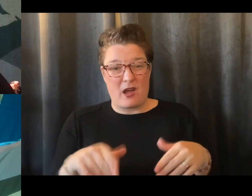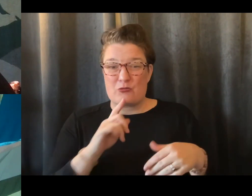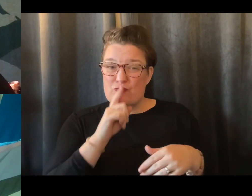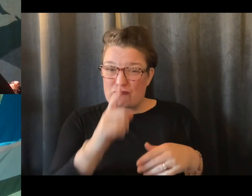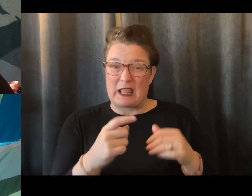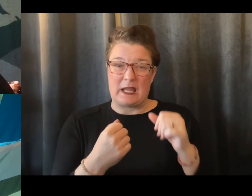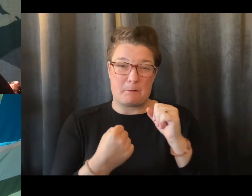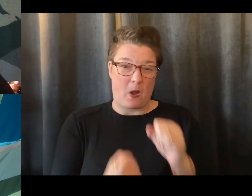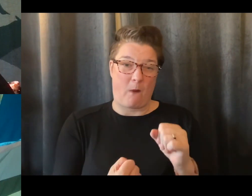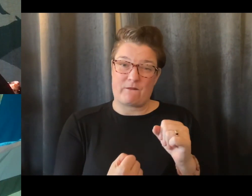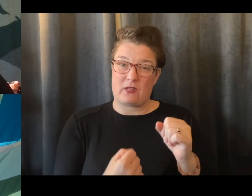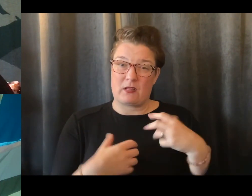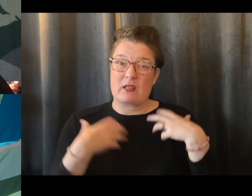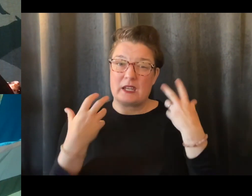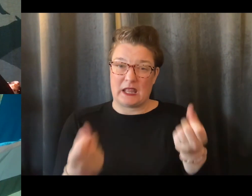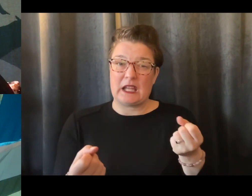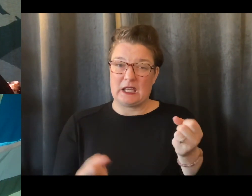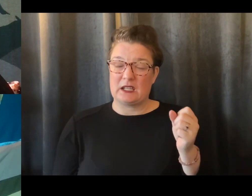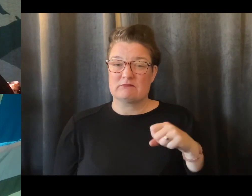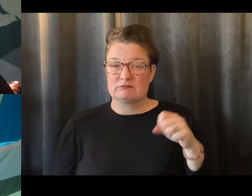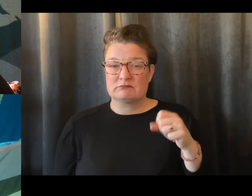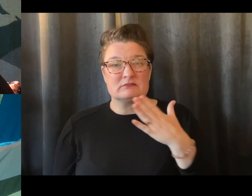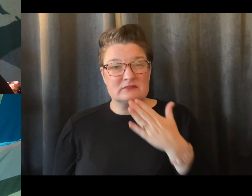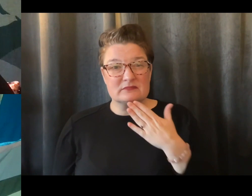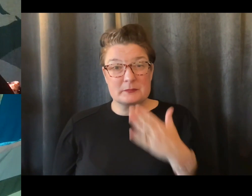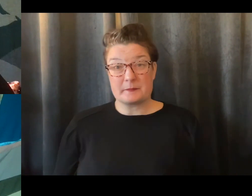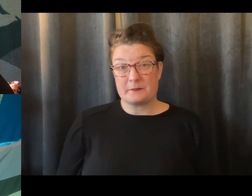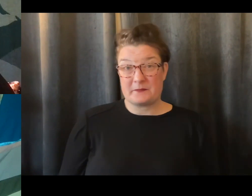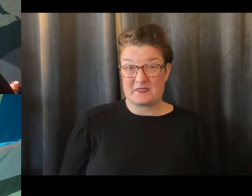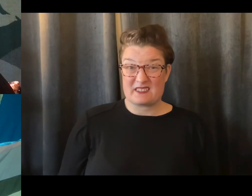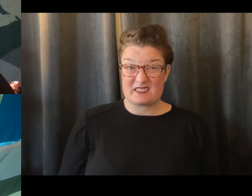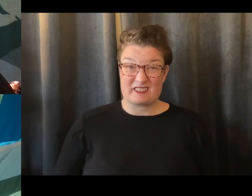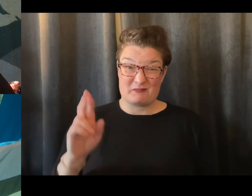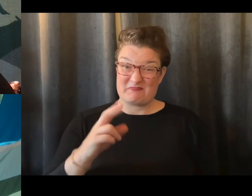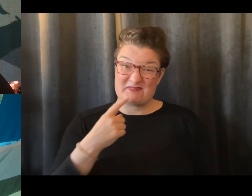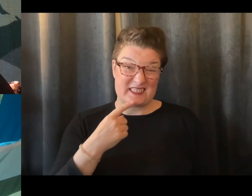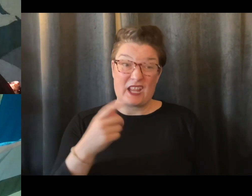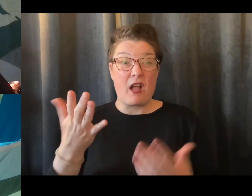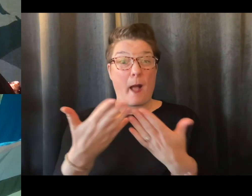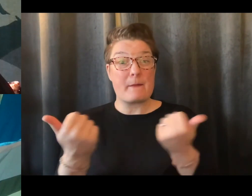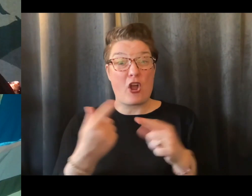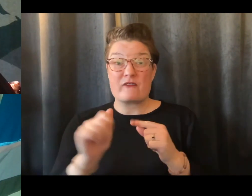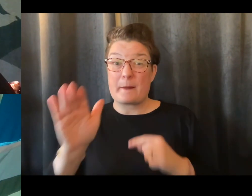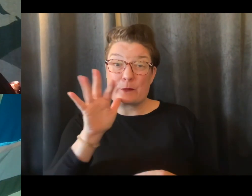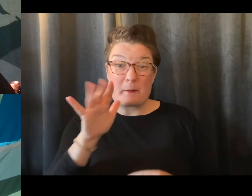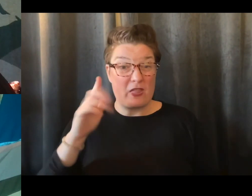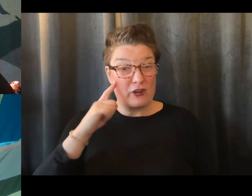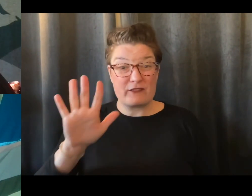Rebekah: You don't, you don't forget your mother after 53 years. Yeah, the, the tribes in this area very much.